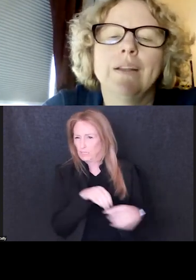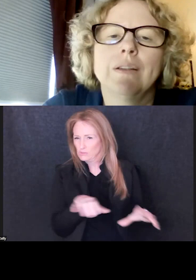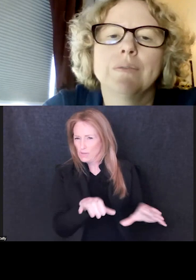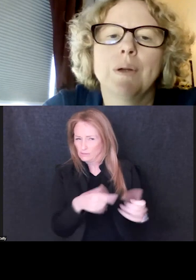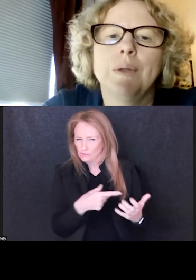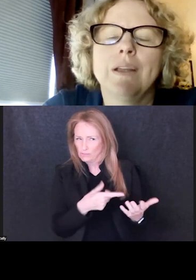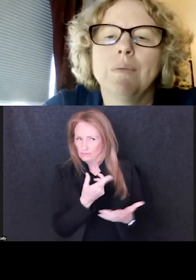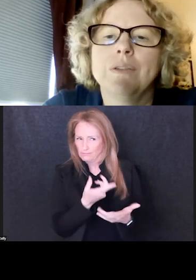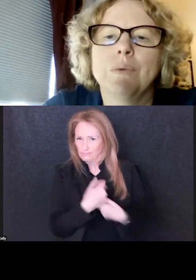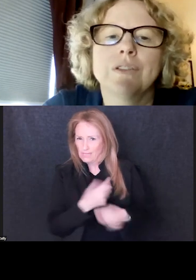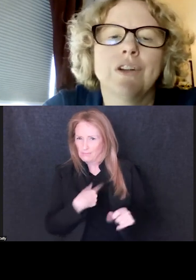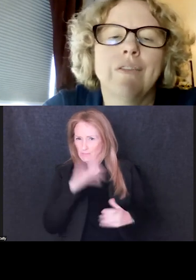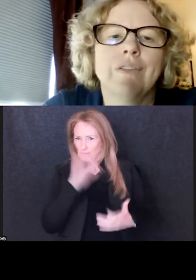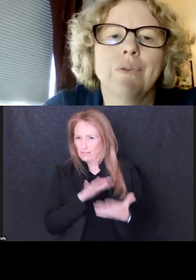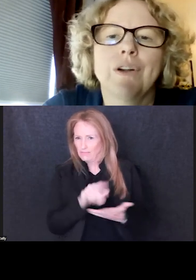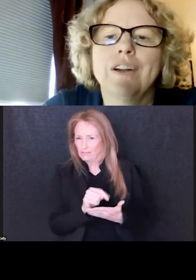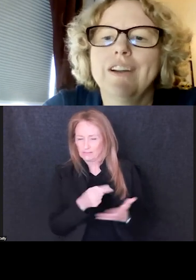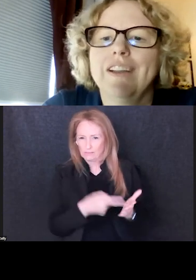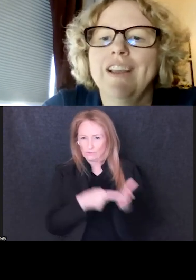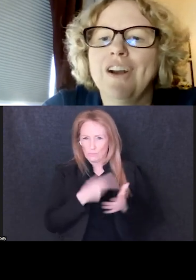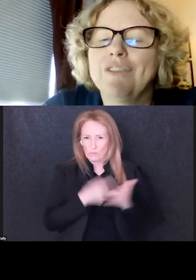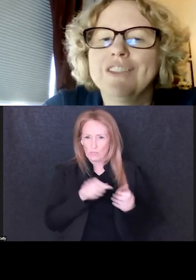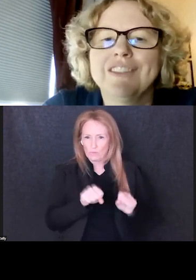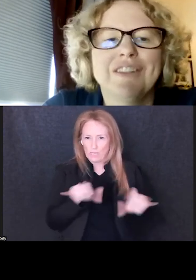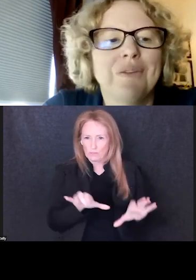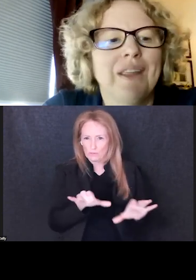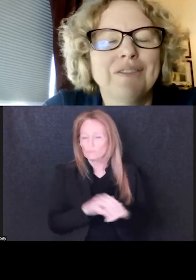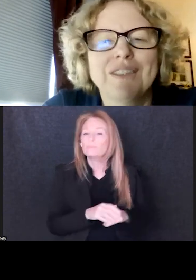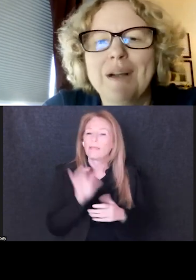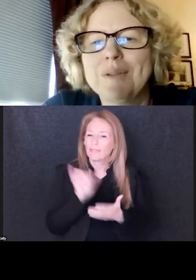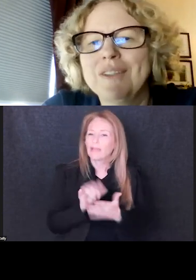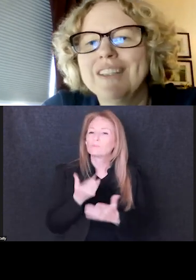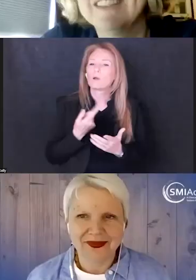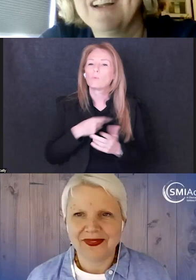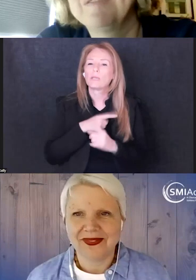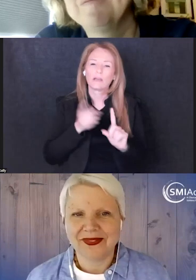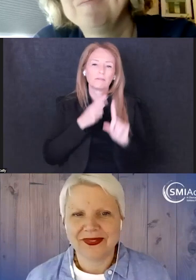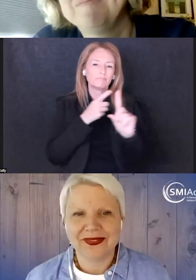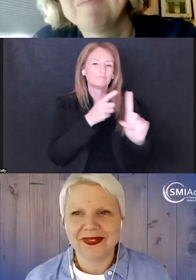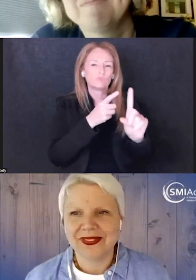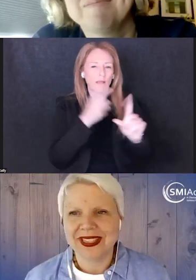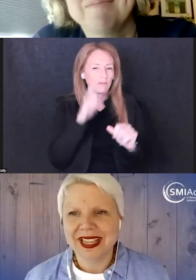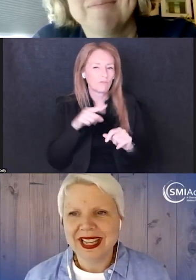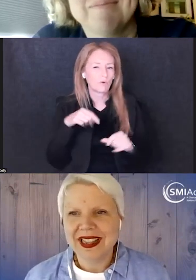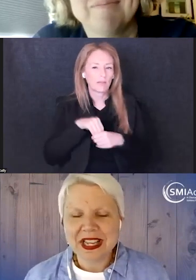THAT IS WHAT WE ARE STRIVING FOR IN THIS REGION. THANK YOU.